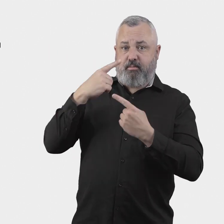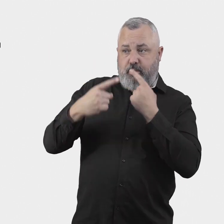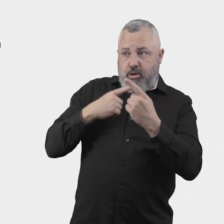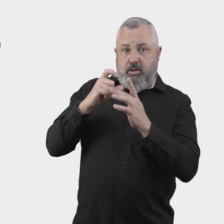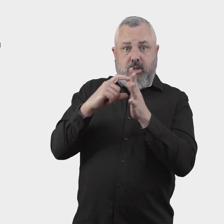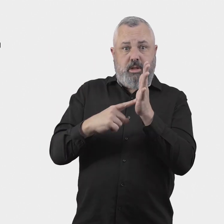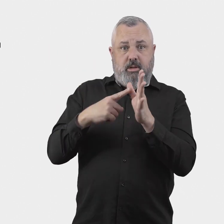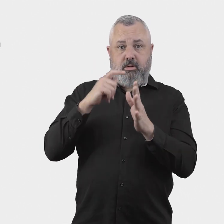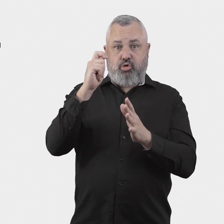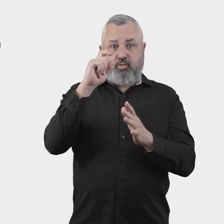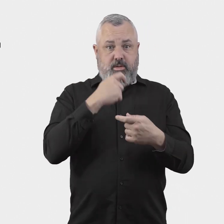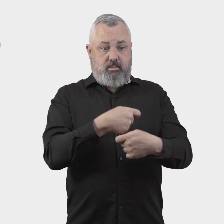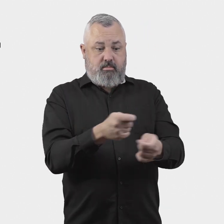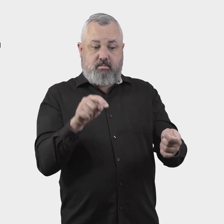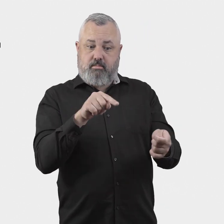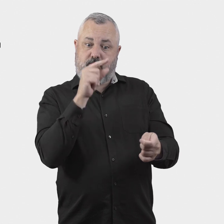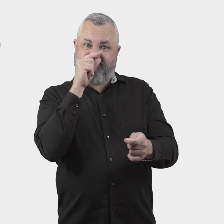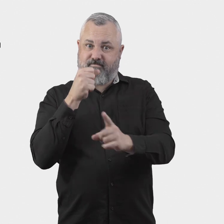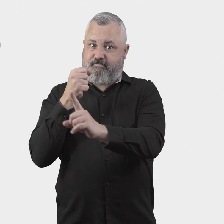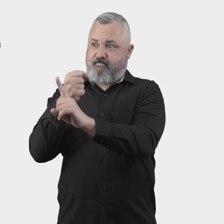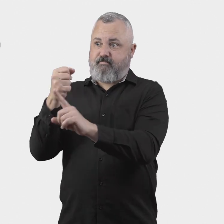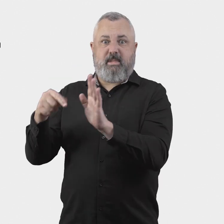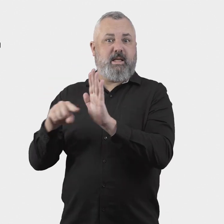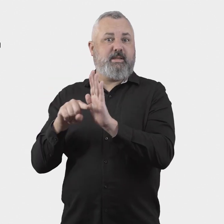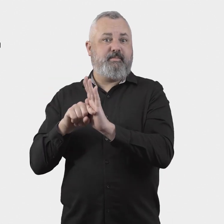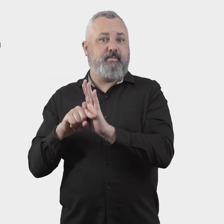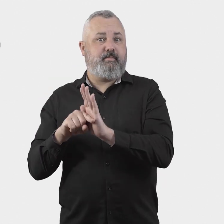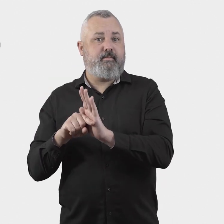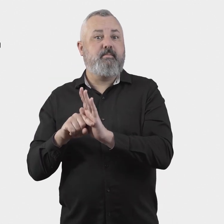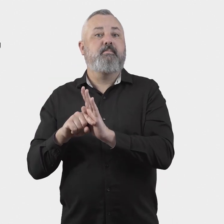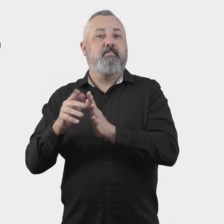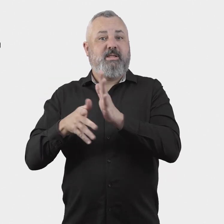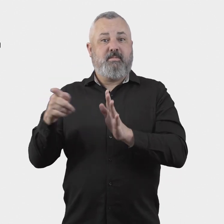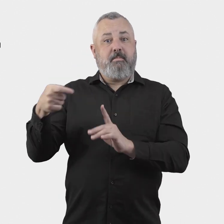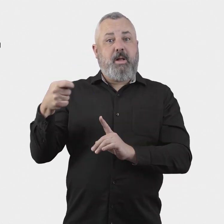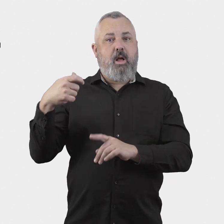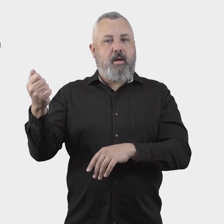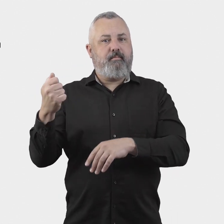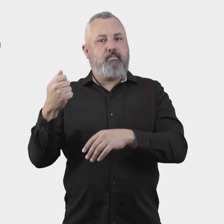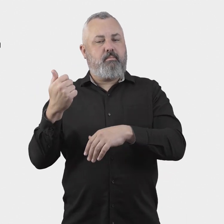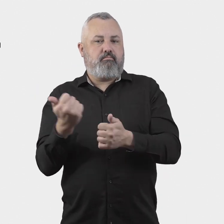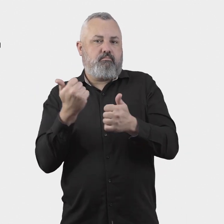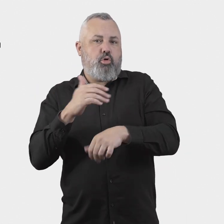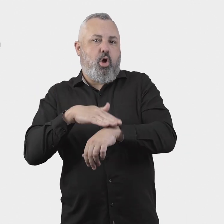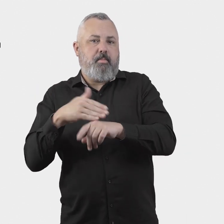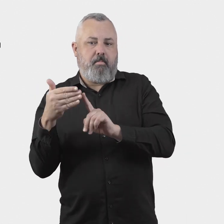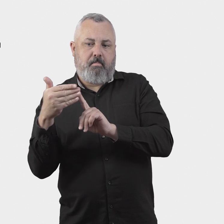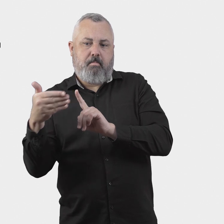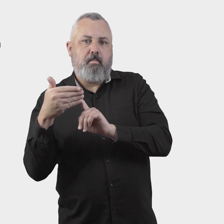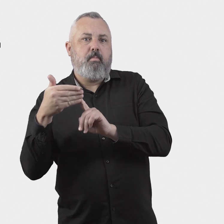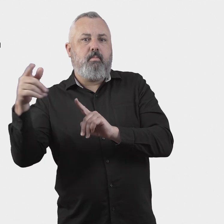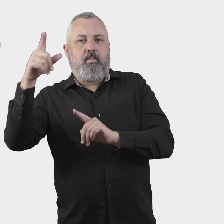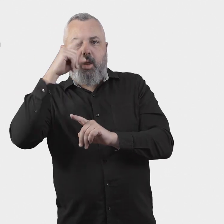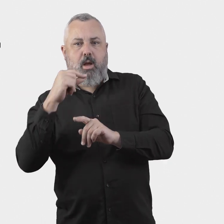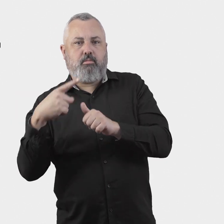data or information to be published that might adversely affect them, and a reasonable opportunity to